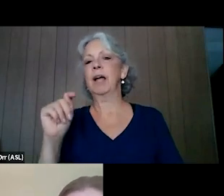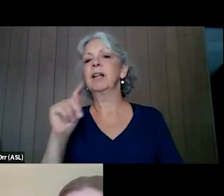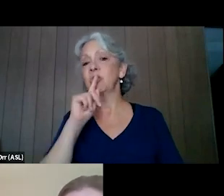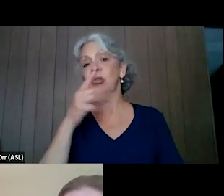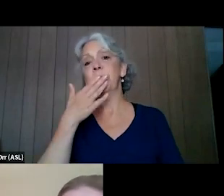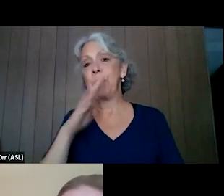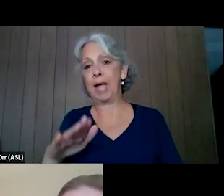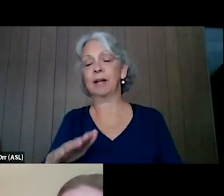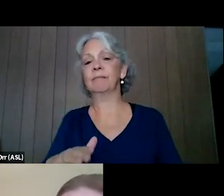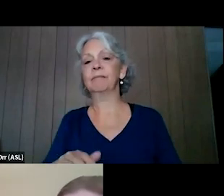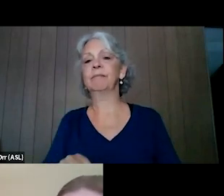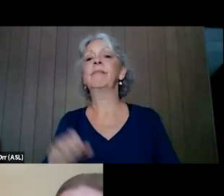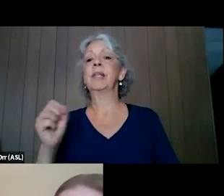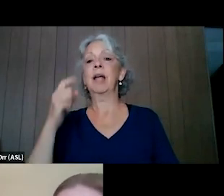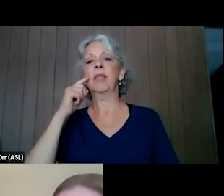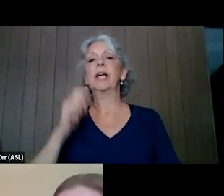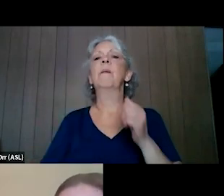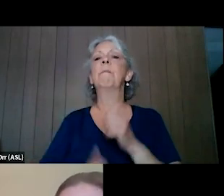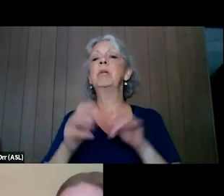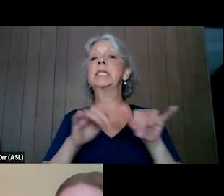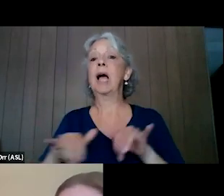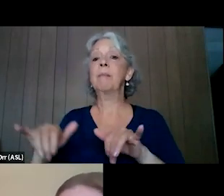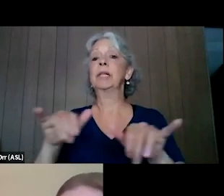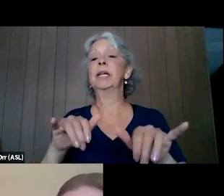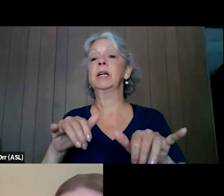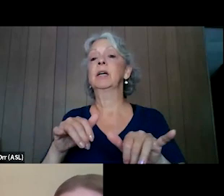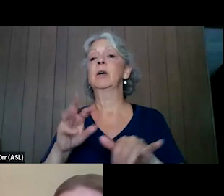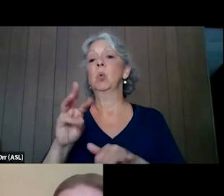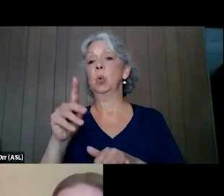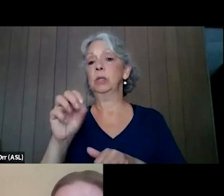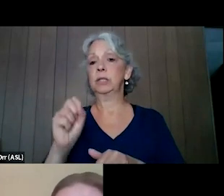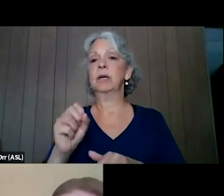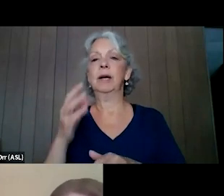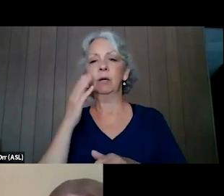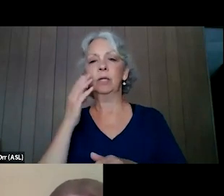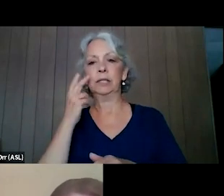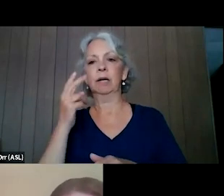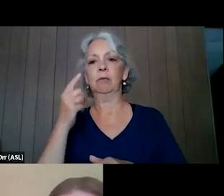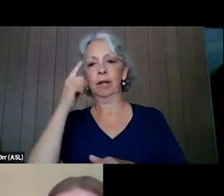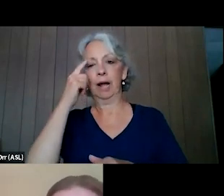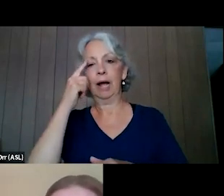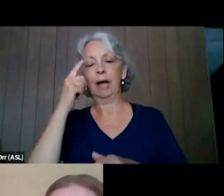Yeah, and I think most commonly we're seeing the wounds on I know Brian had mentioned he saw someone with an eye, I've seen someone with a wound on their forehead.